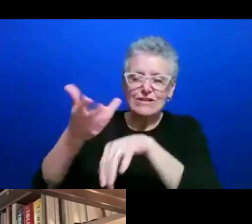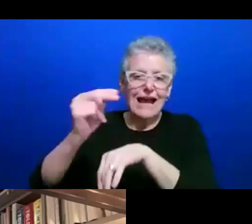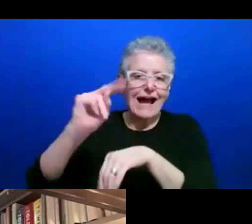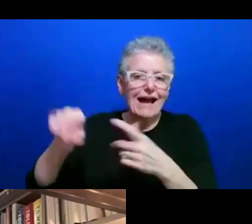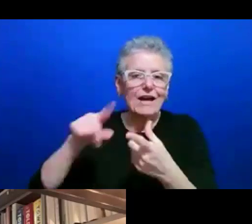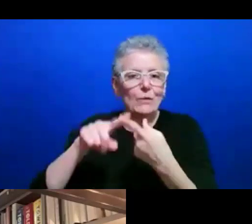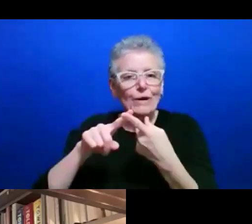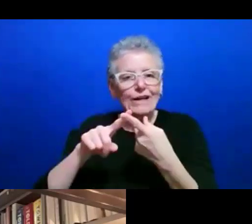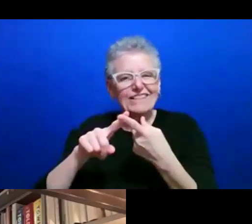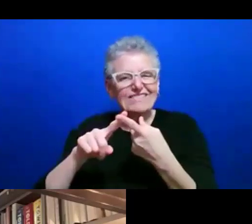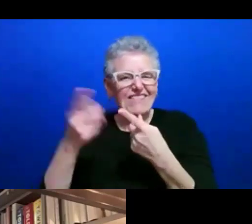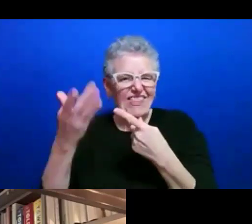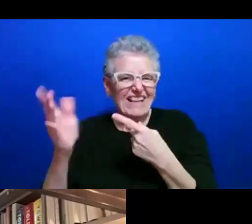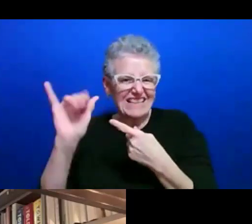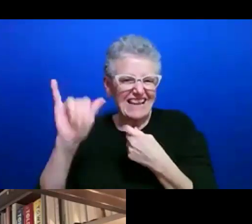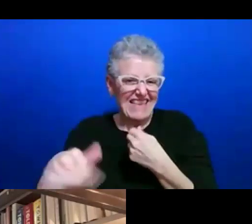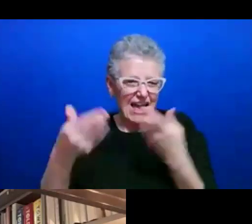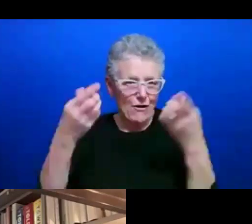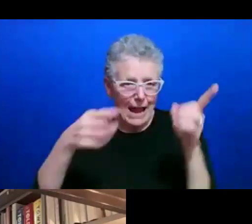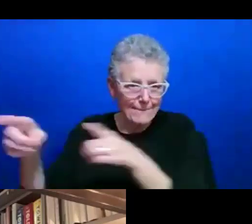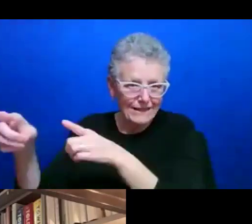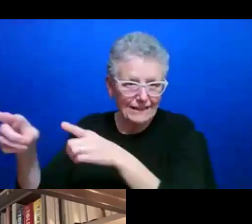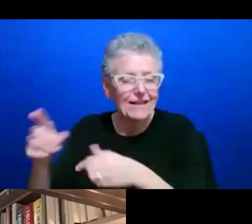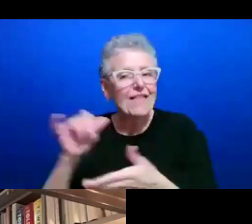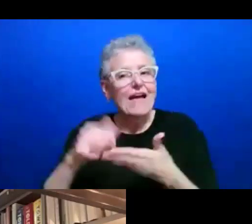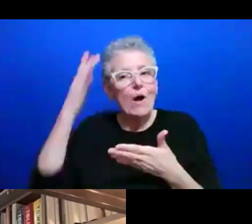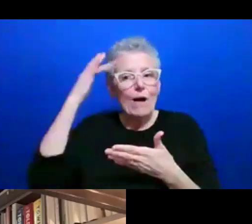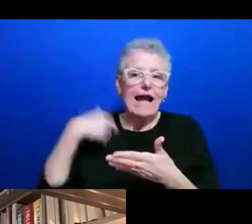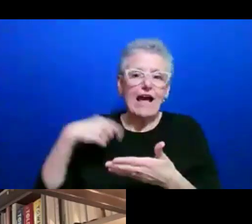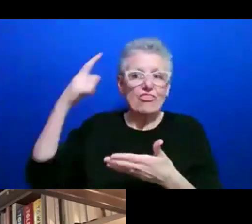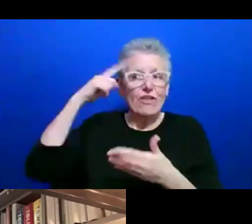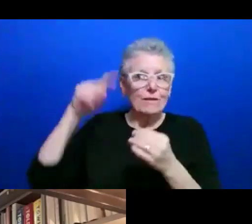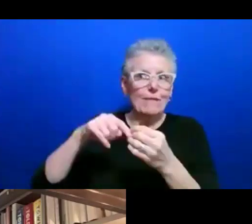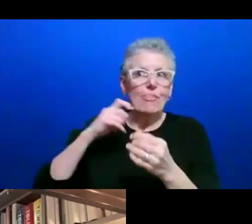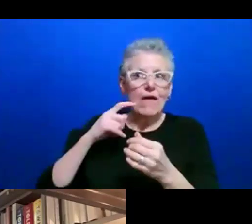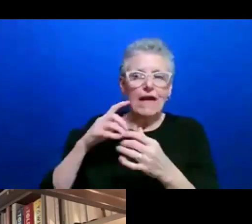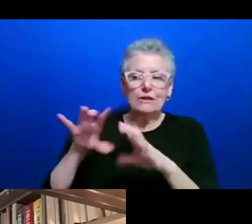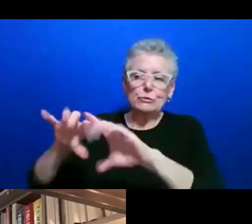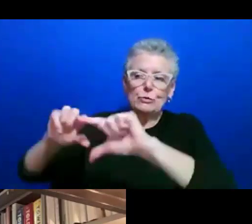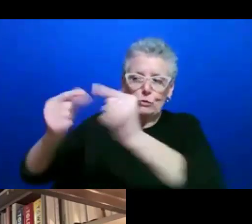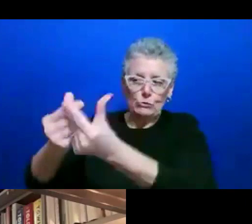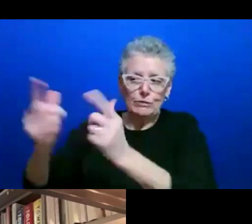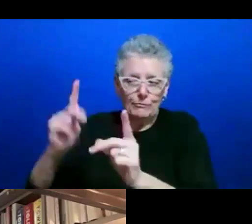are happening. So that's why I was thinking of that target audience, specifically.